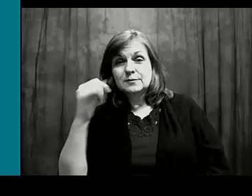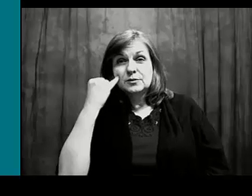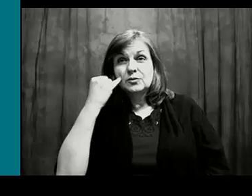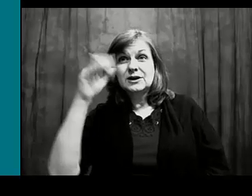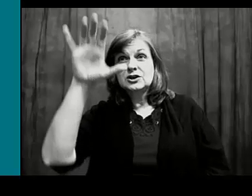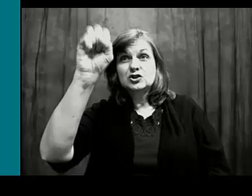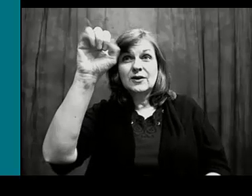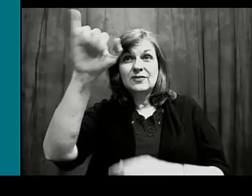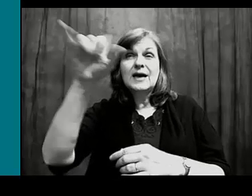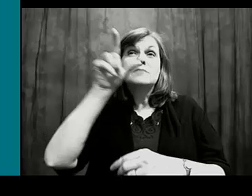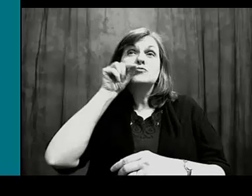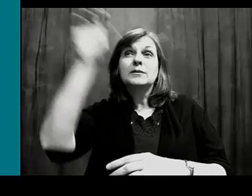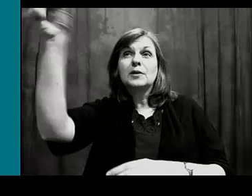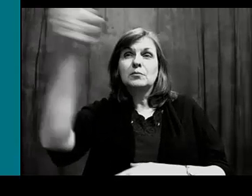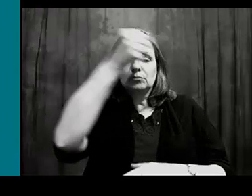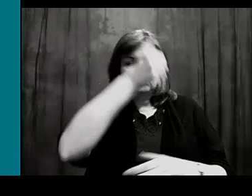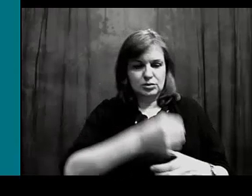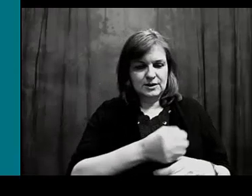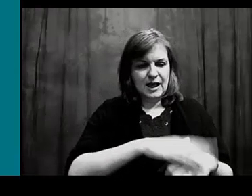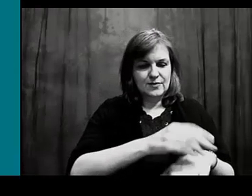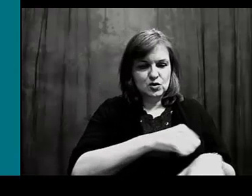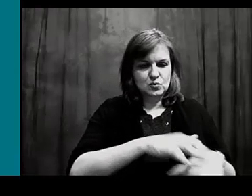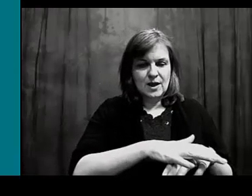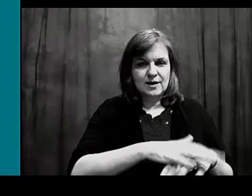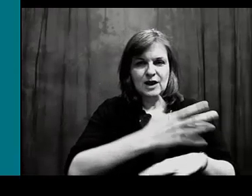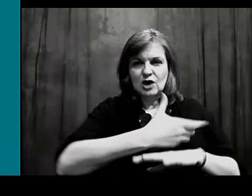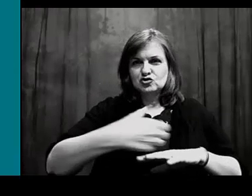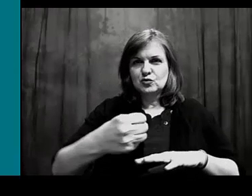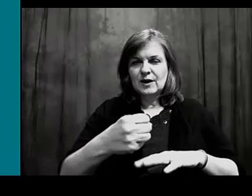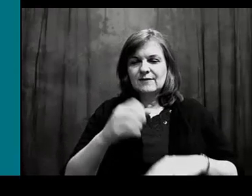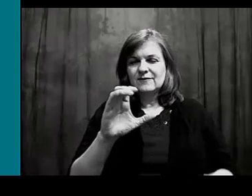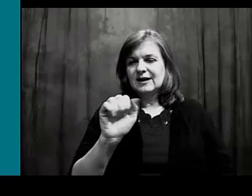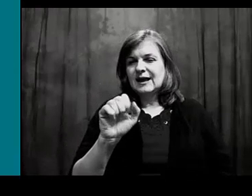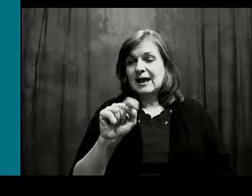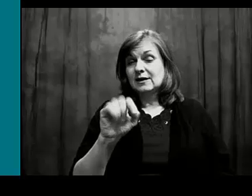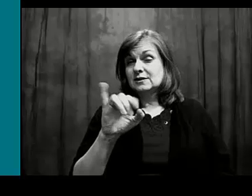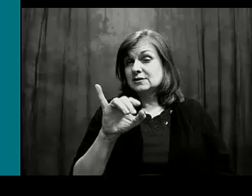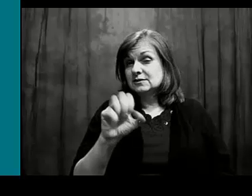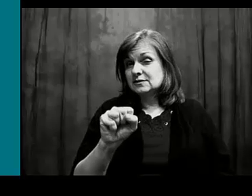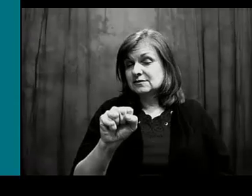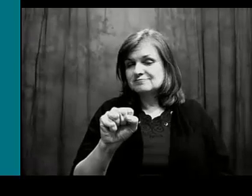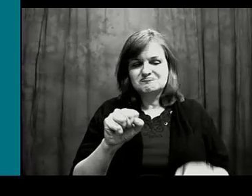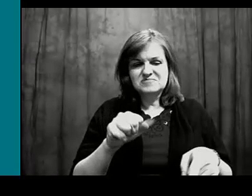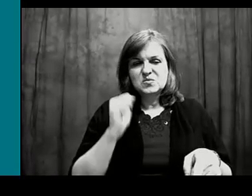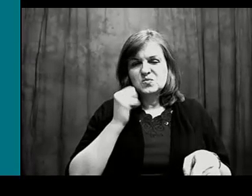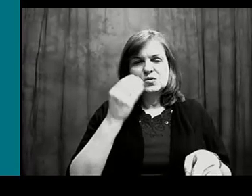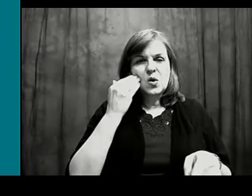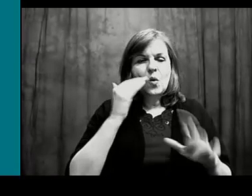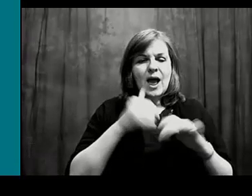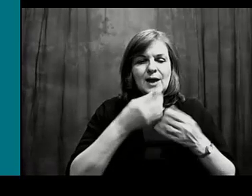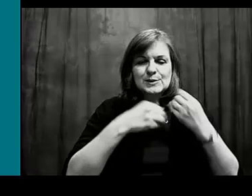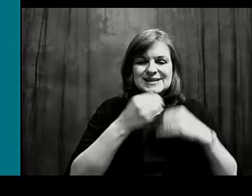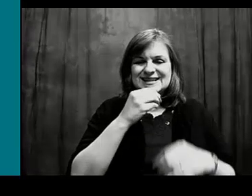finch on the ground took away all of his cacti -- he wouldn't survive he has no idea how the eat seeds on the ground